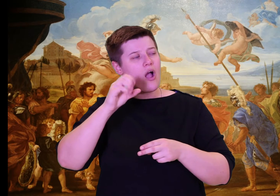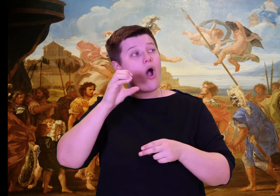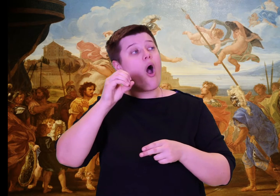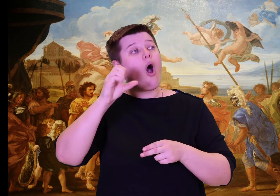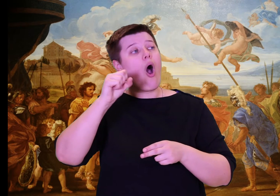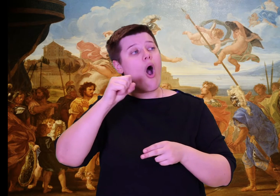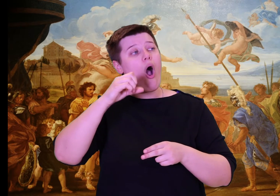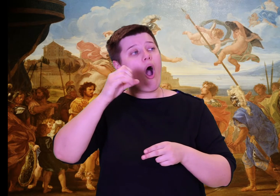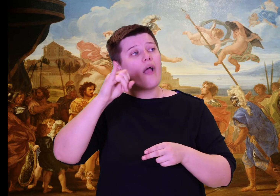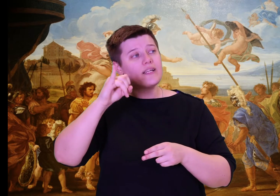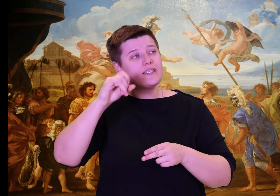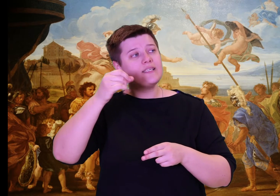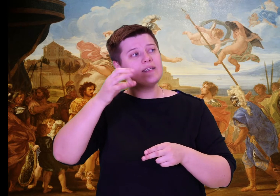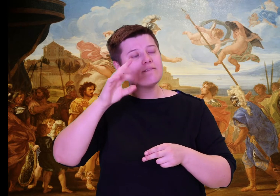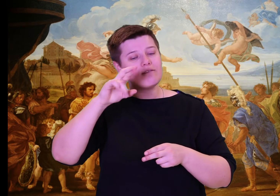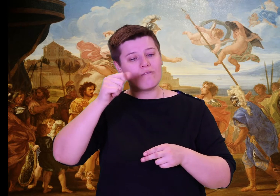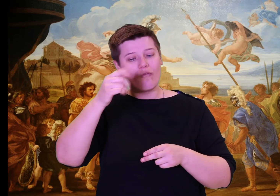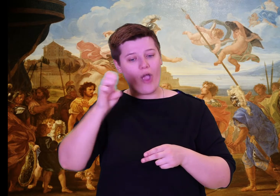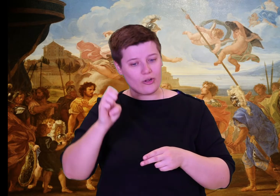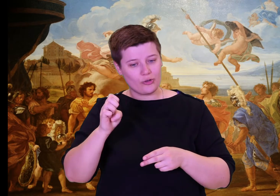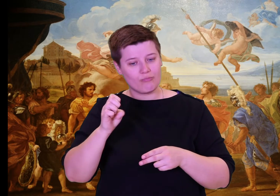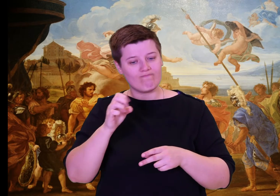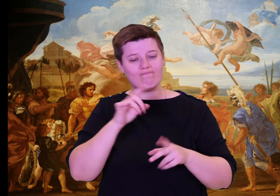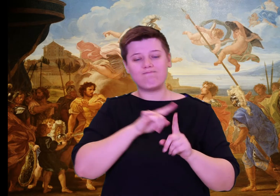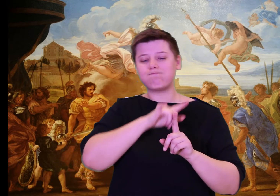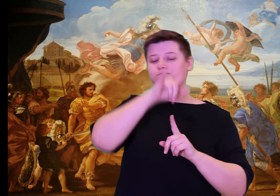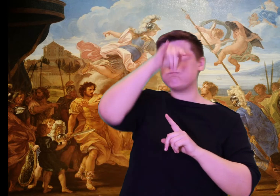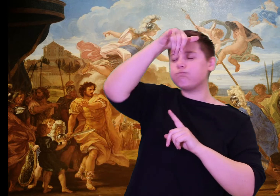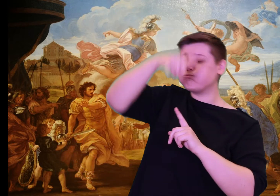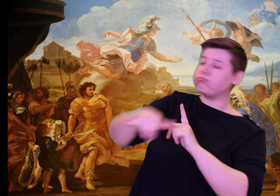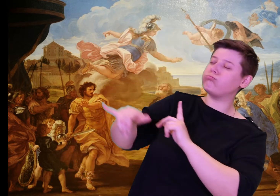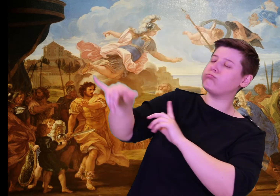linger at banquets in the dark."